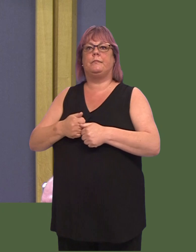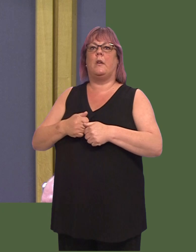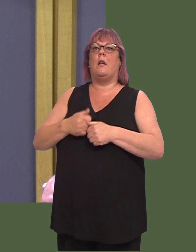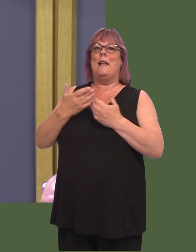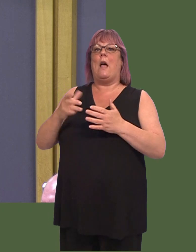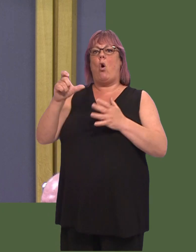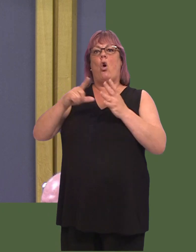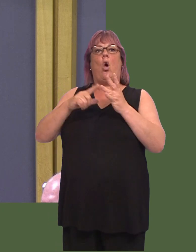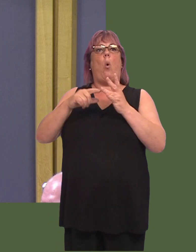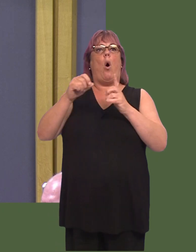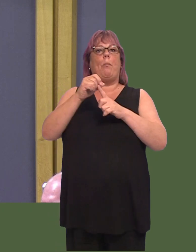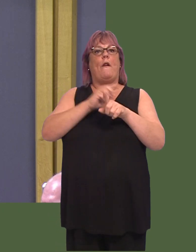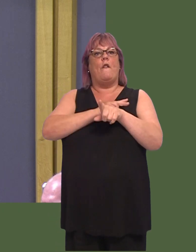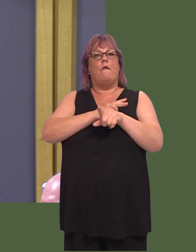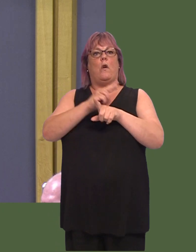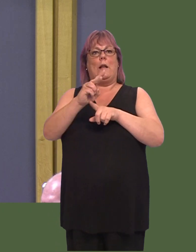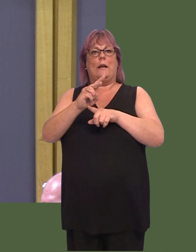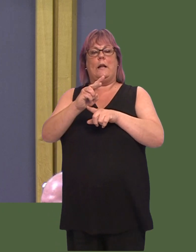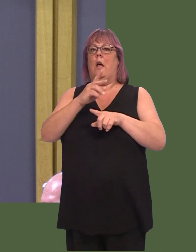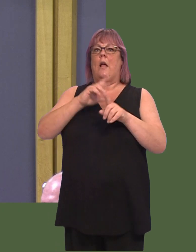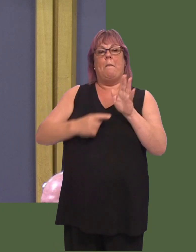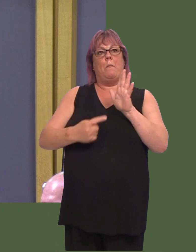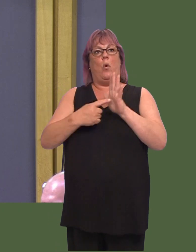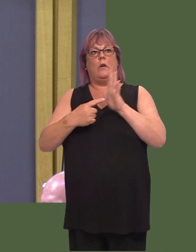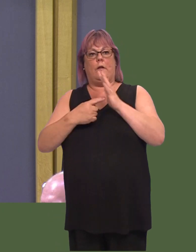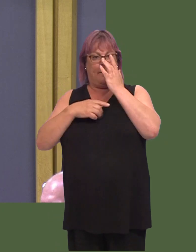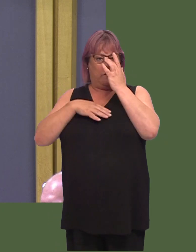As we are in Co-operatives Fortnight, and with improving childcare being such an important